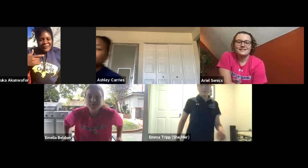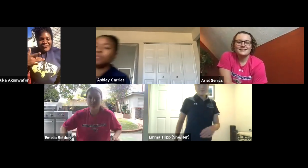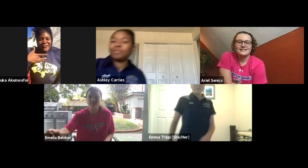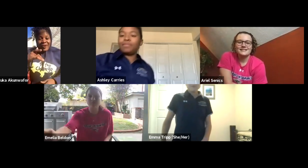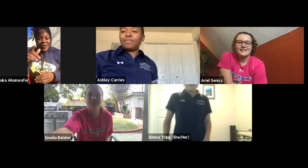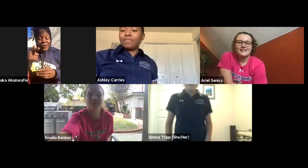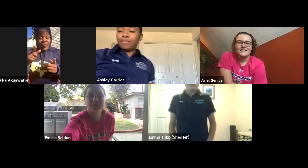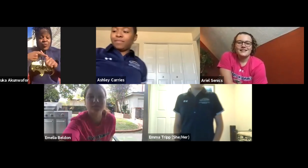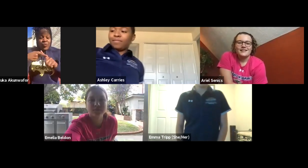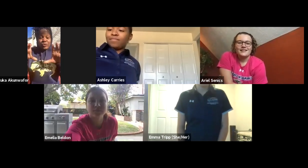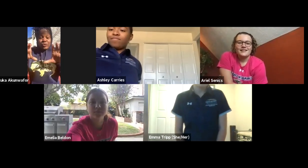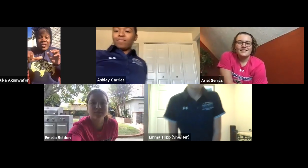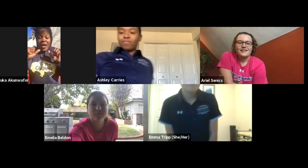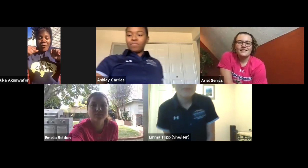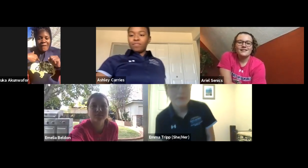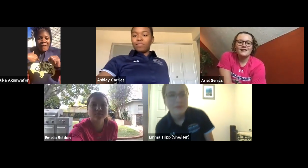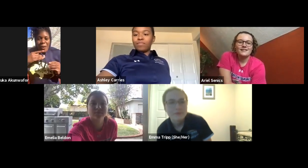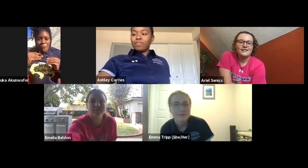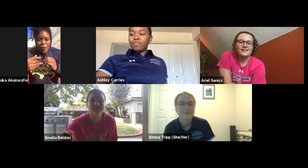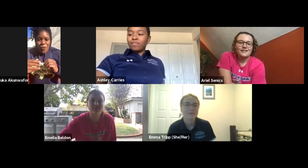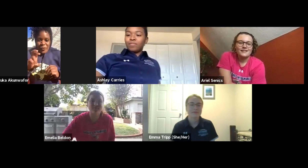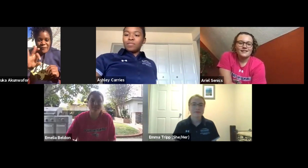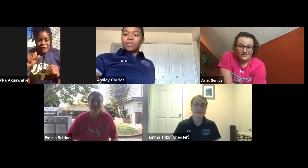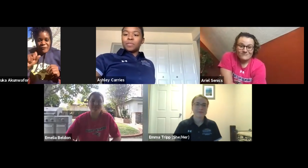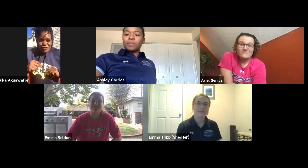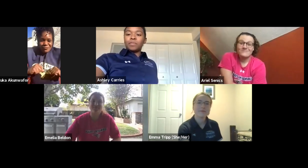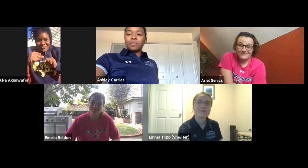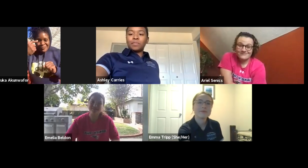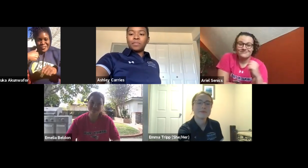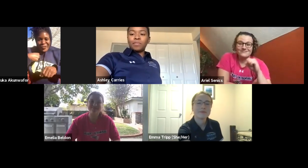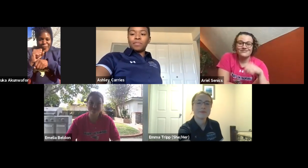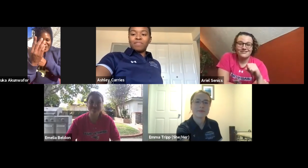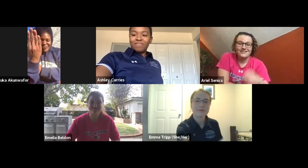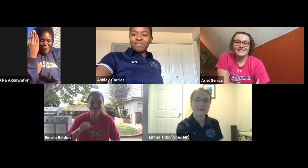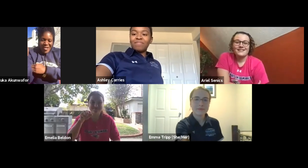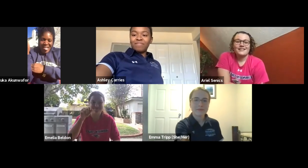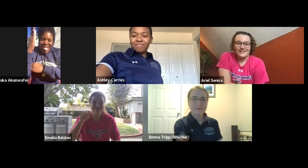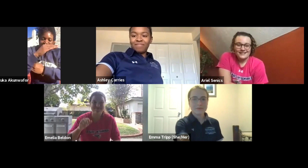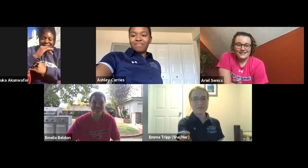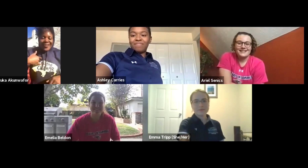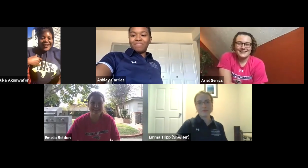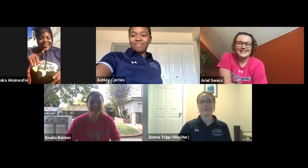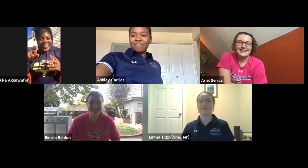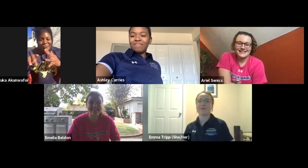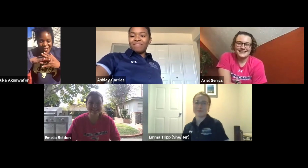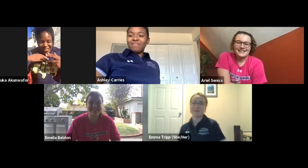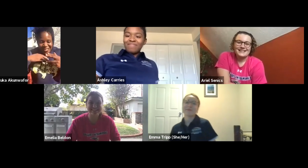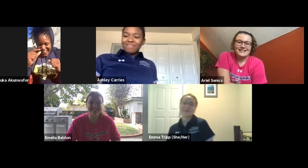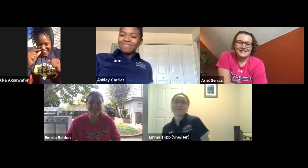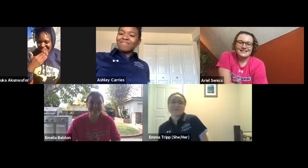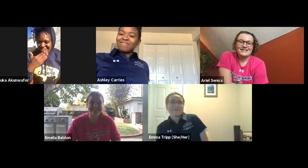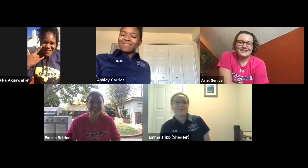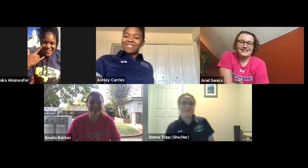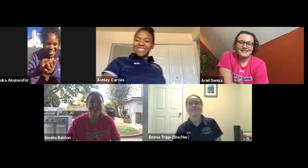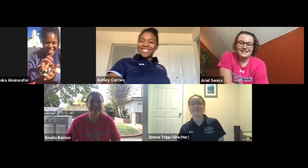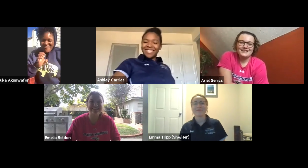Okay, when we did those exercises, my body felt more refreshed. I’ve been working all morning so I needed this break to wake myself up a little bit. Thank you, Emelia.